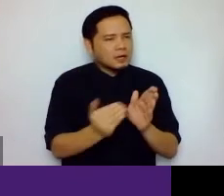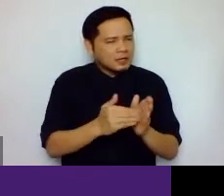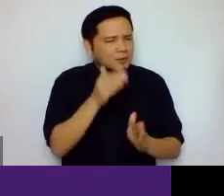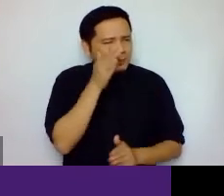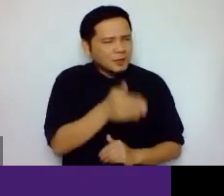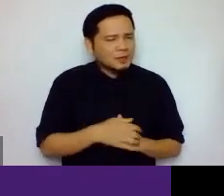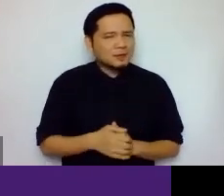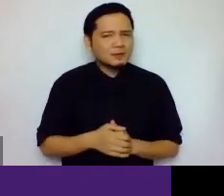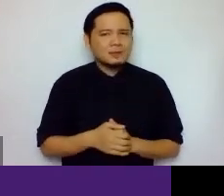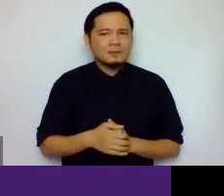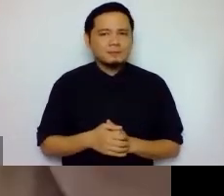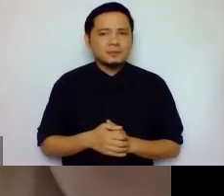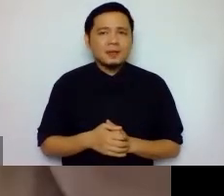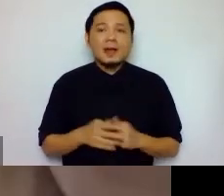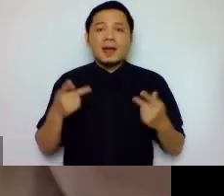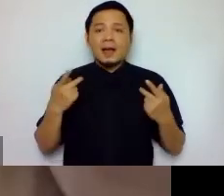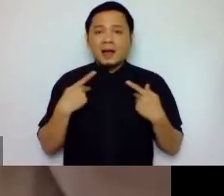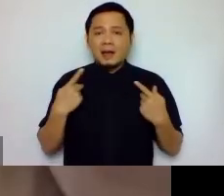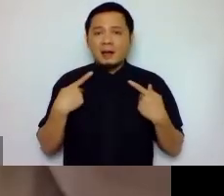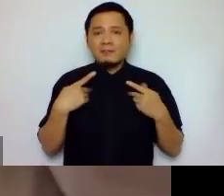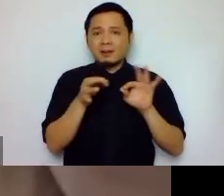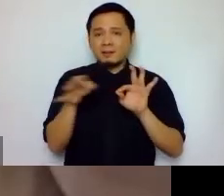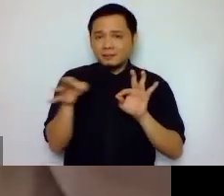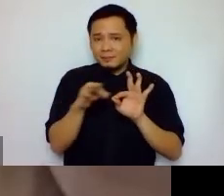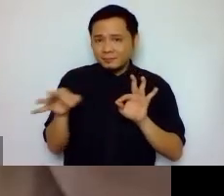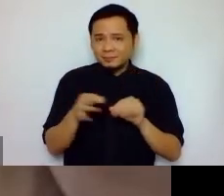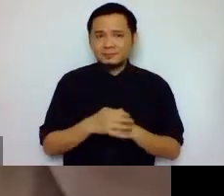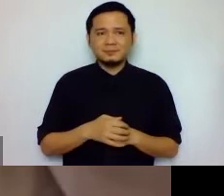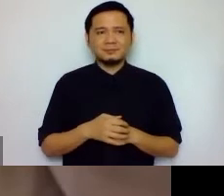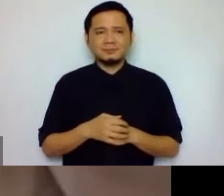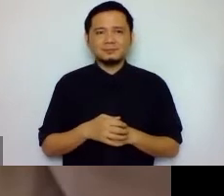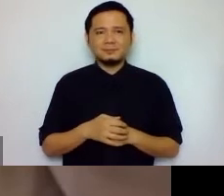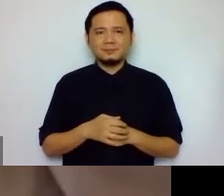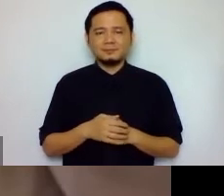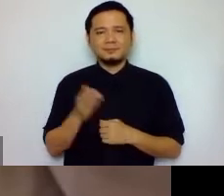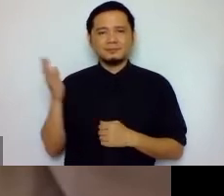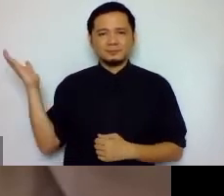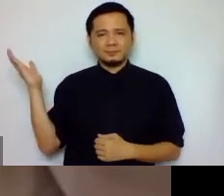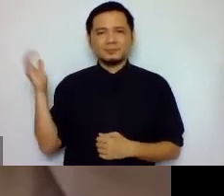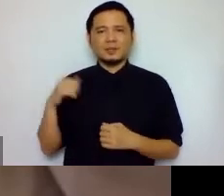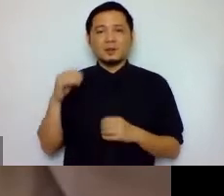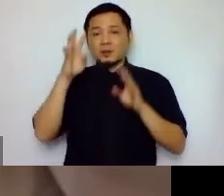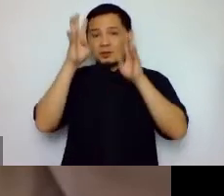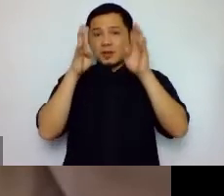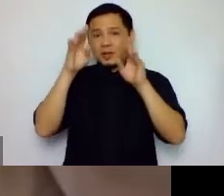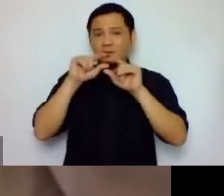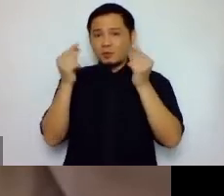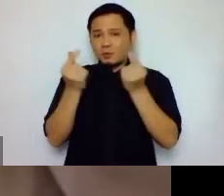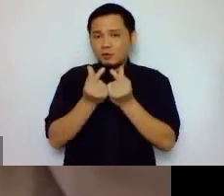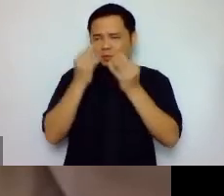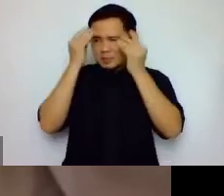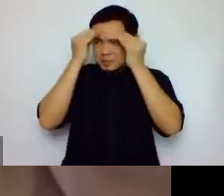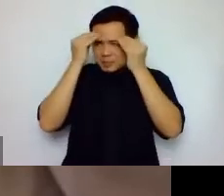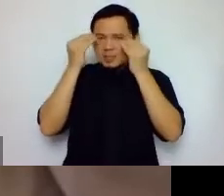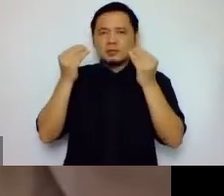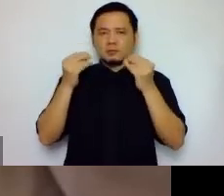We have a manifesto, this is the basis of our creatives and it is also based on consumer research and our strategy.